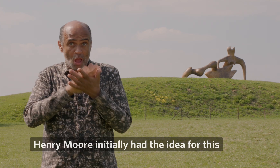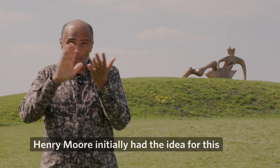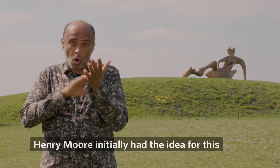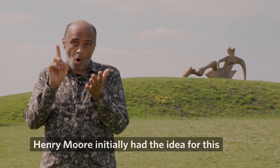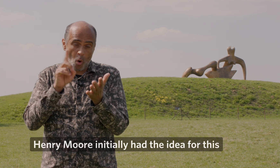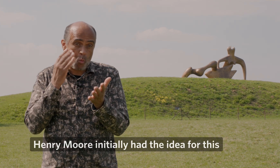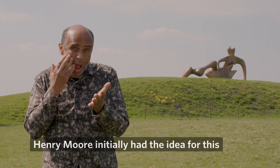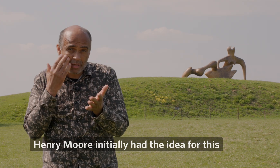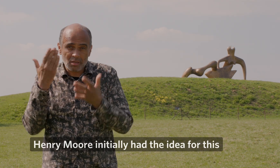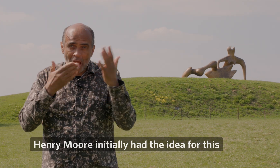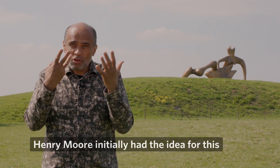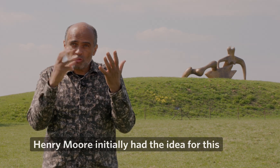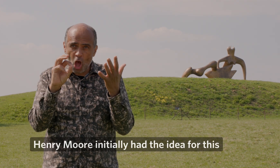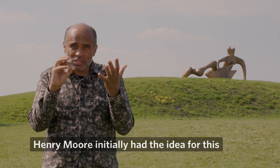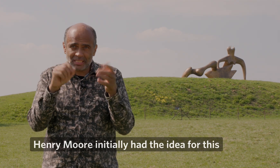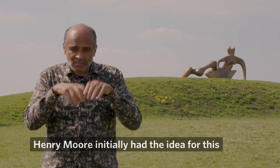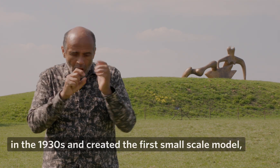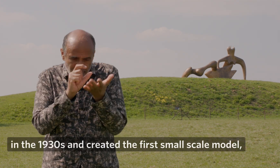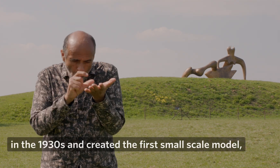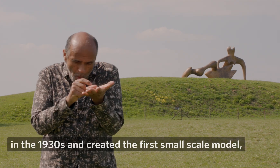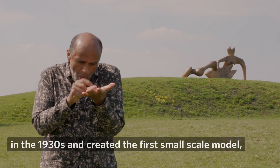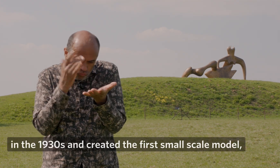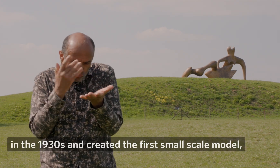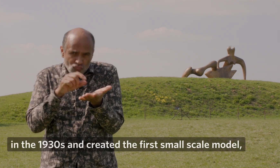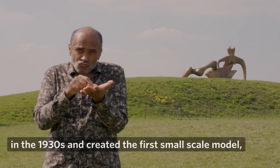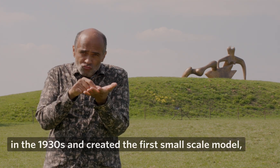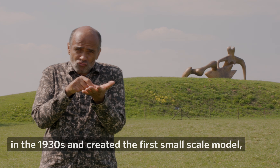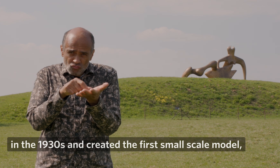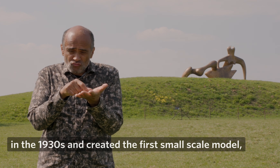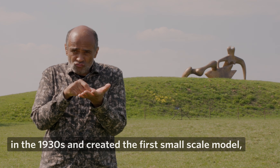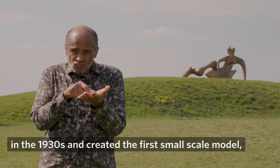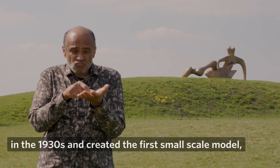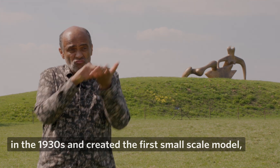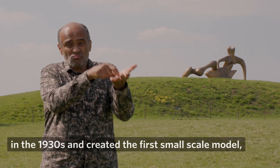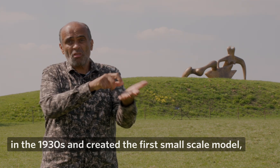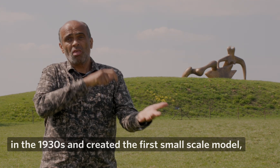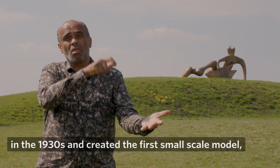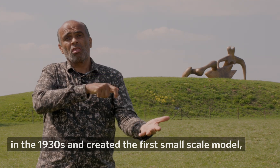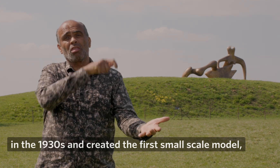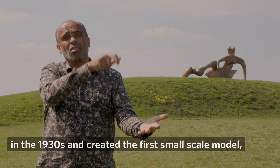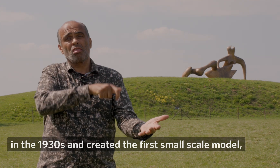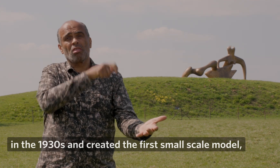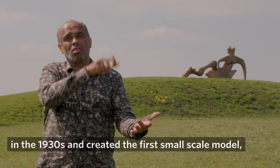Henry Moore initially had the idea for this in the 1930s and created the first small scale model,